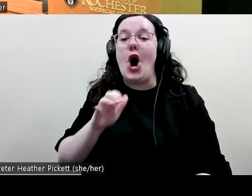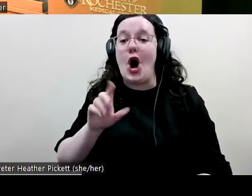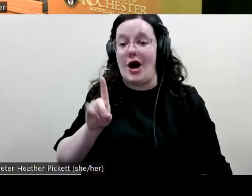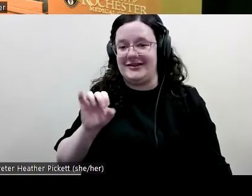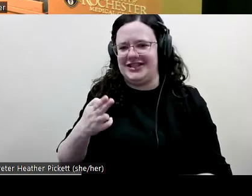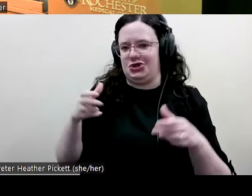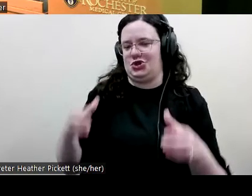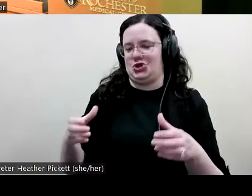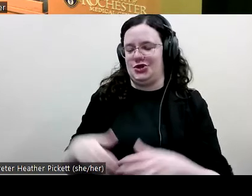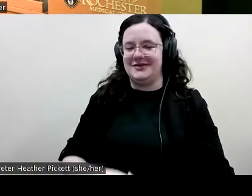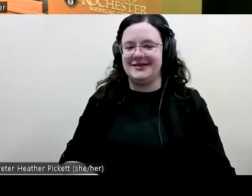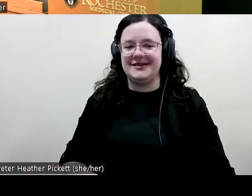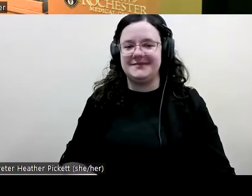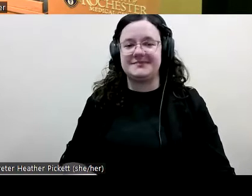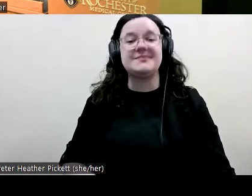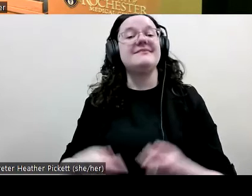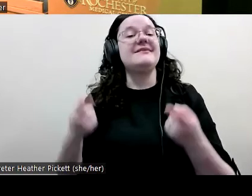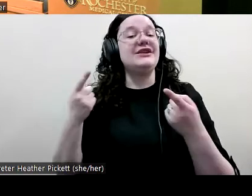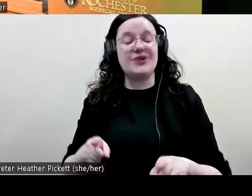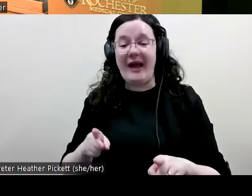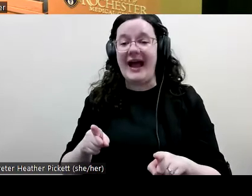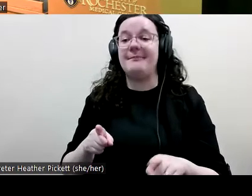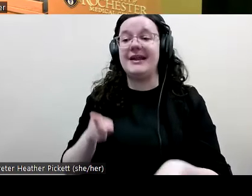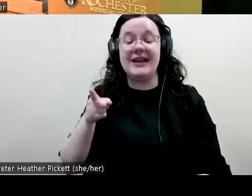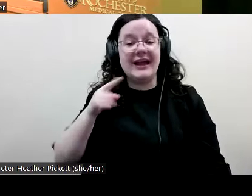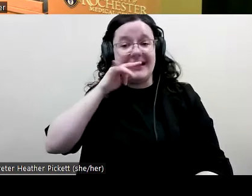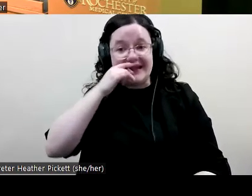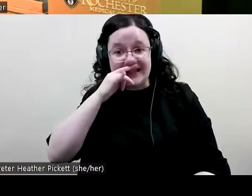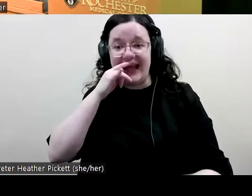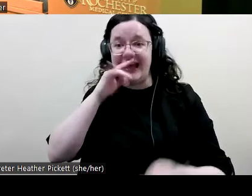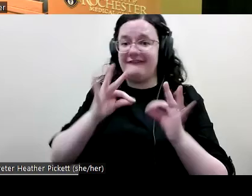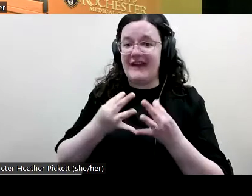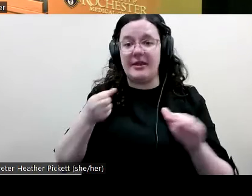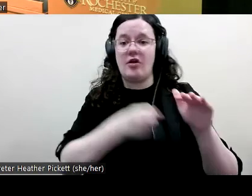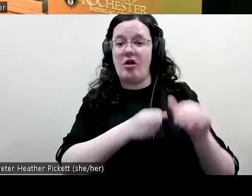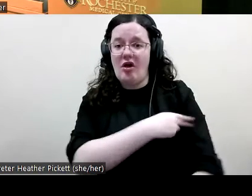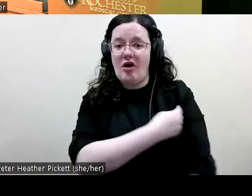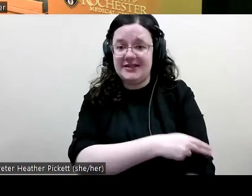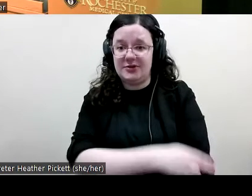you know say your husband is hospitalized no one brings you a meal no one says hey can I help in